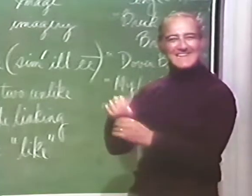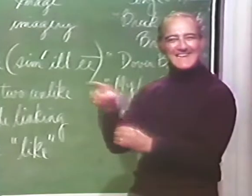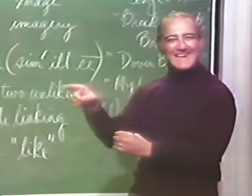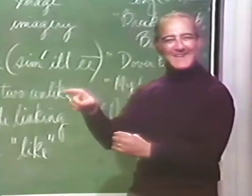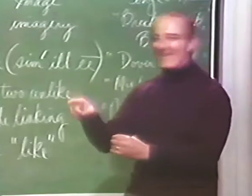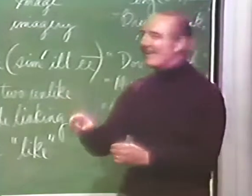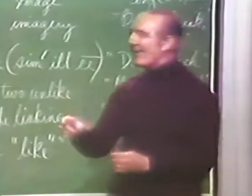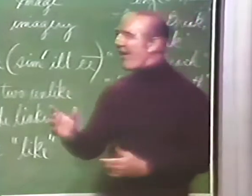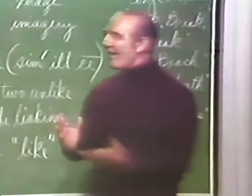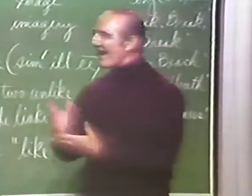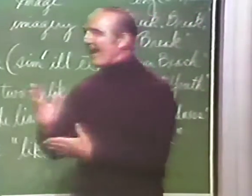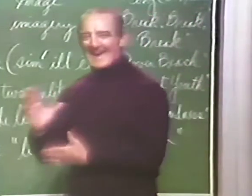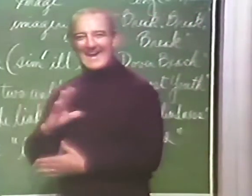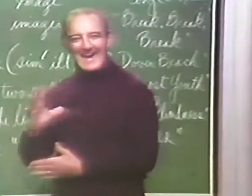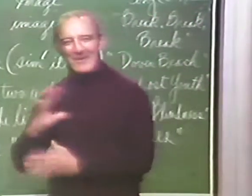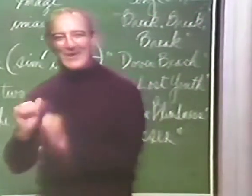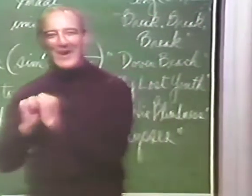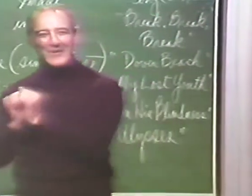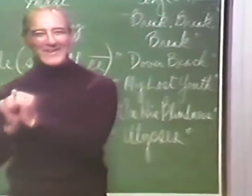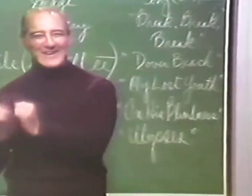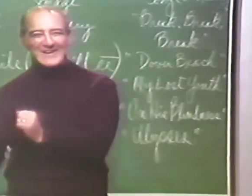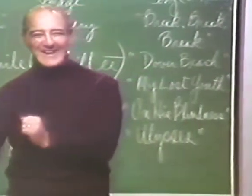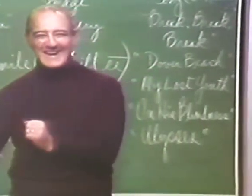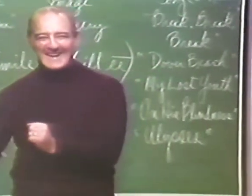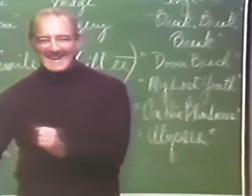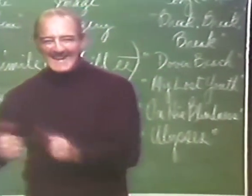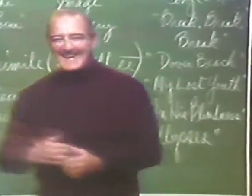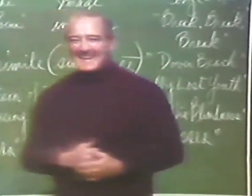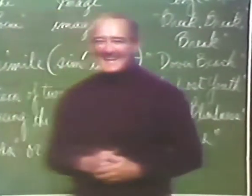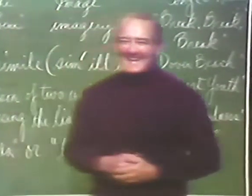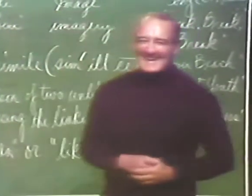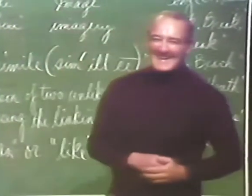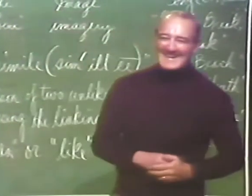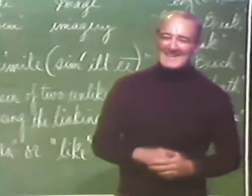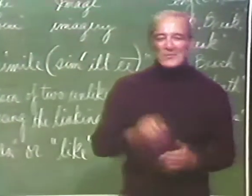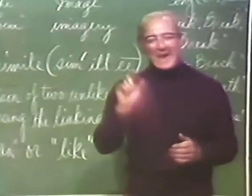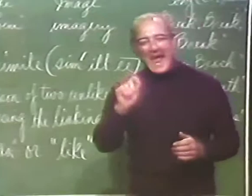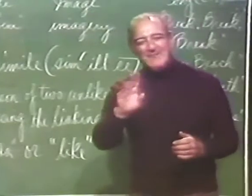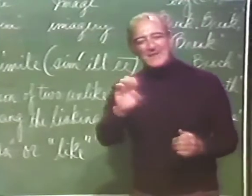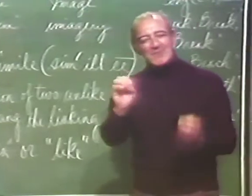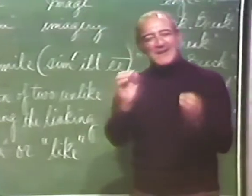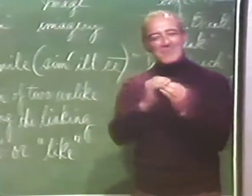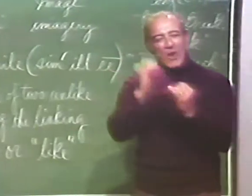" ...WITH HIM. OK, I WILL GO WITH YOU."